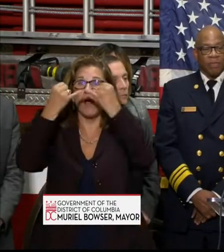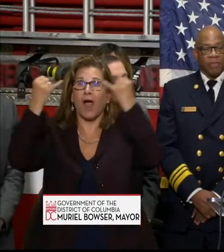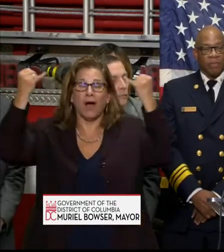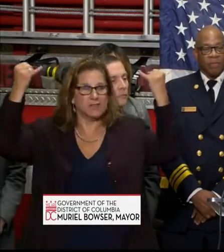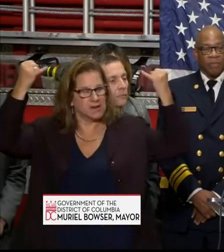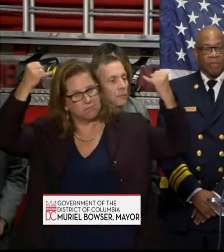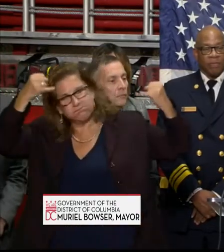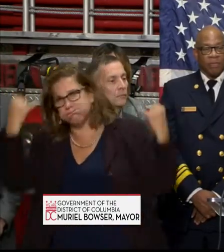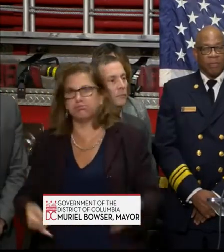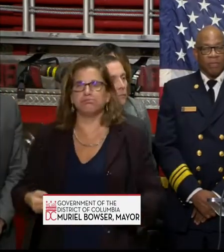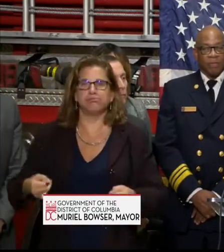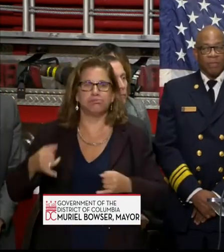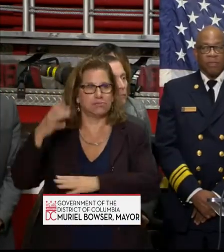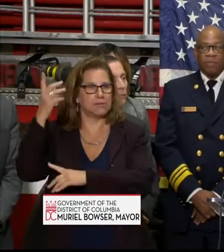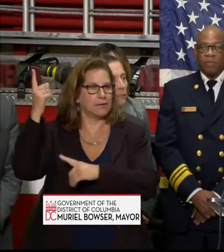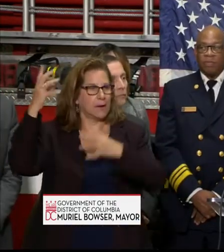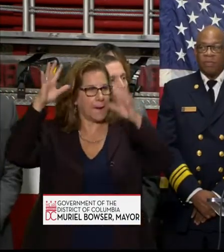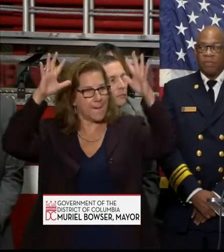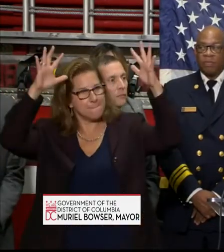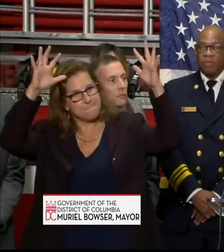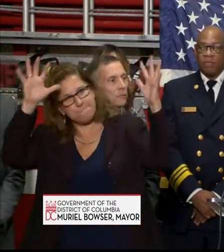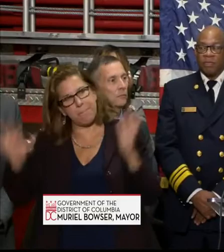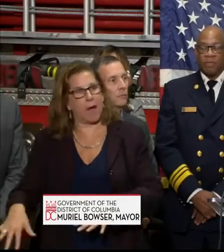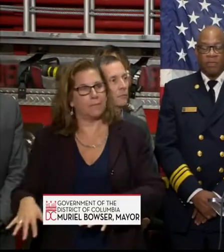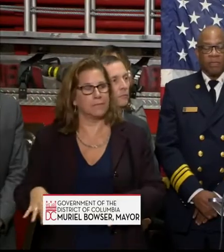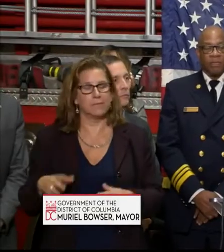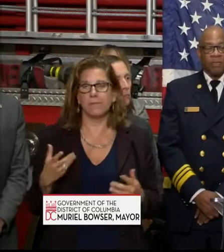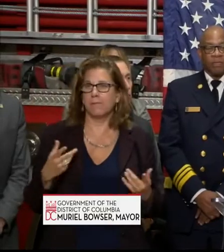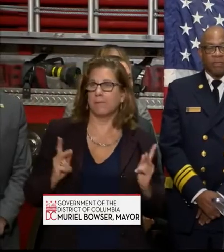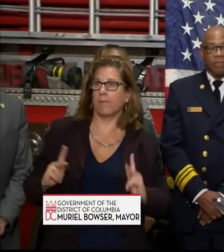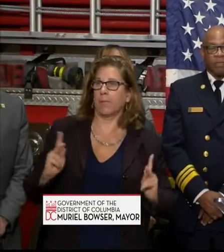ALREADY, WE WANT RESIDENTS TO PREPARE ACCORDINGLY.